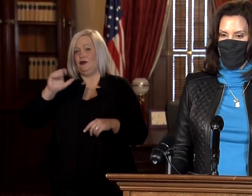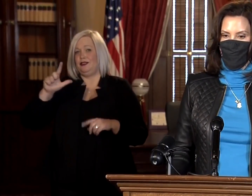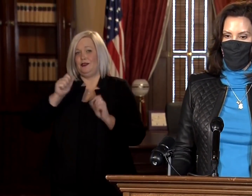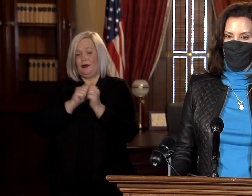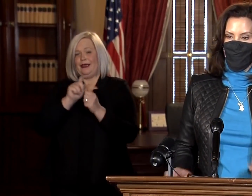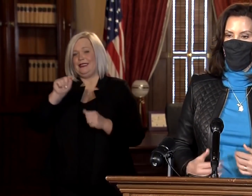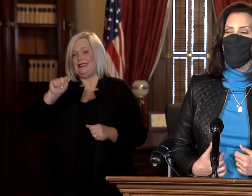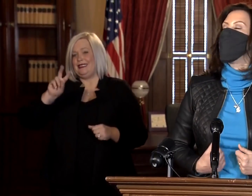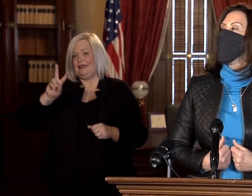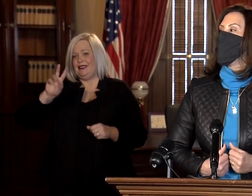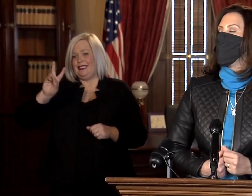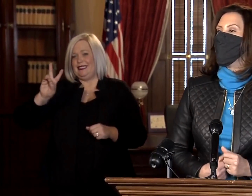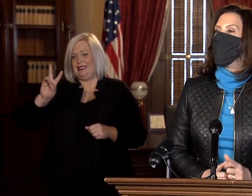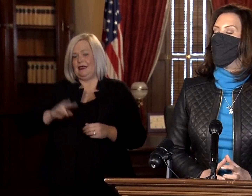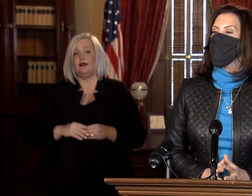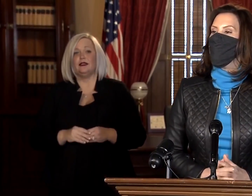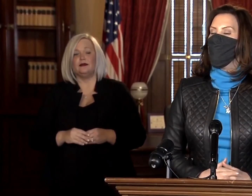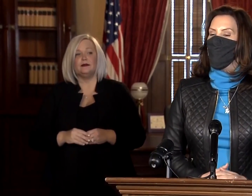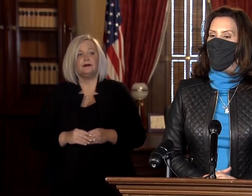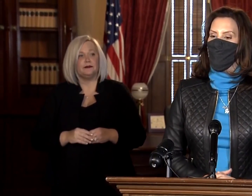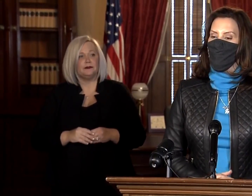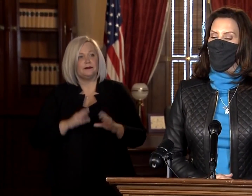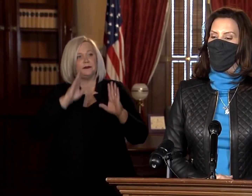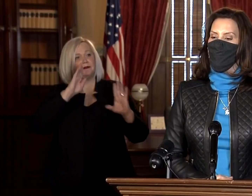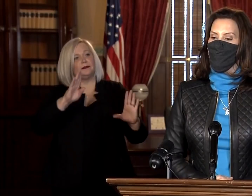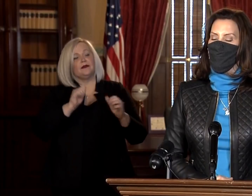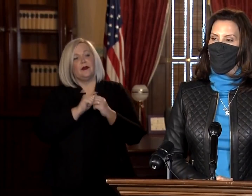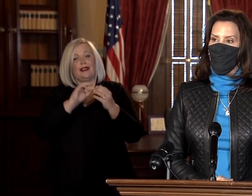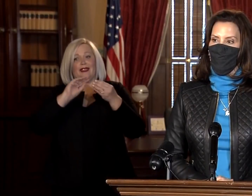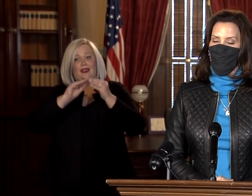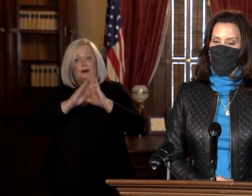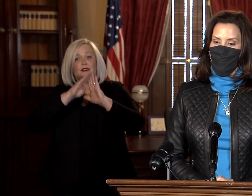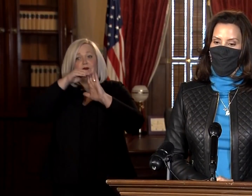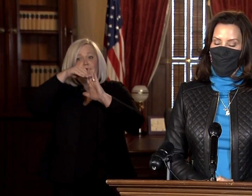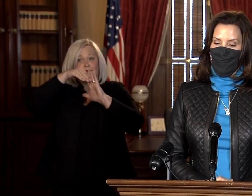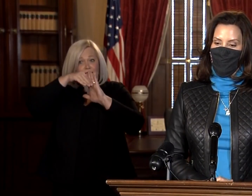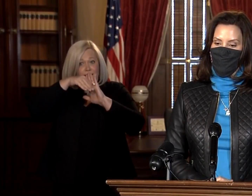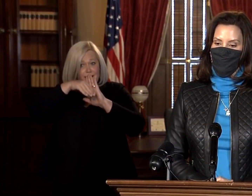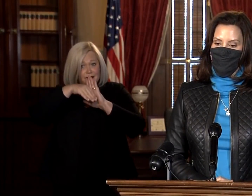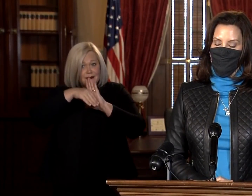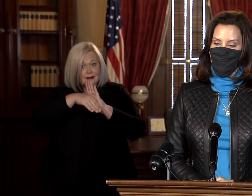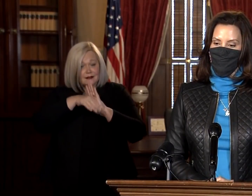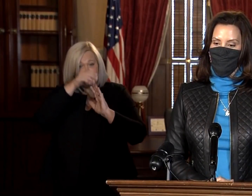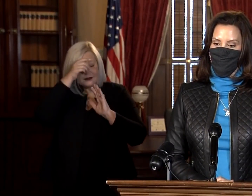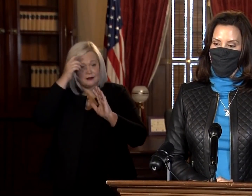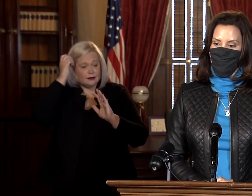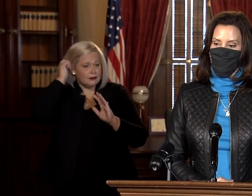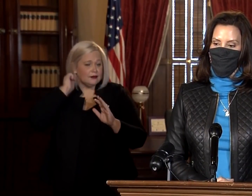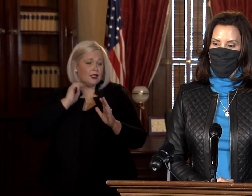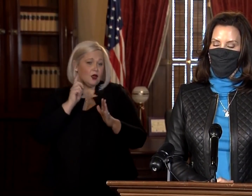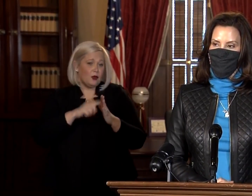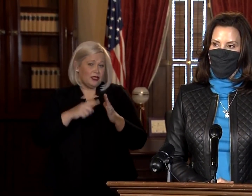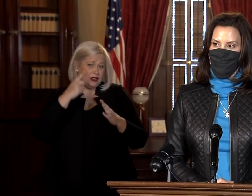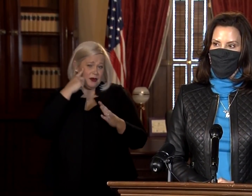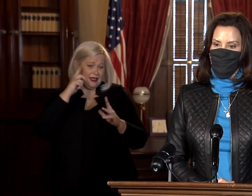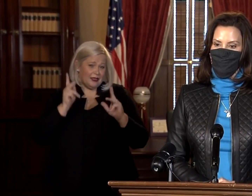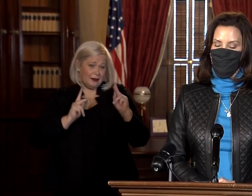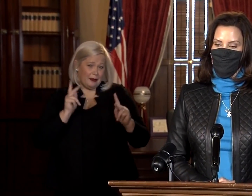possible. >> The next question from Kim The next question from Kim Russell with TV7. Russell with TV7. >> Hi, governor, with the case